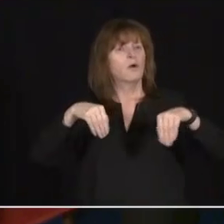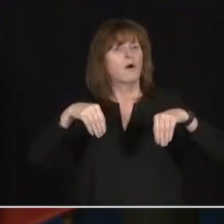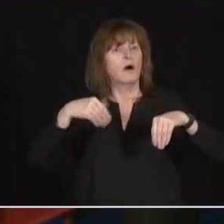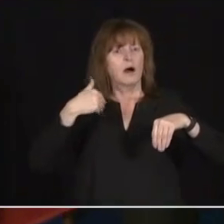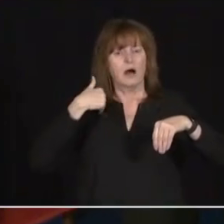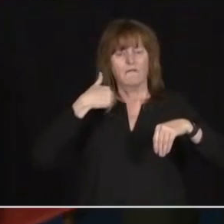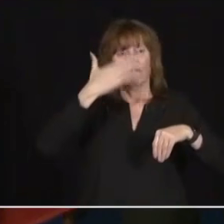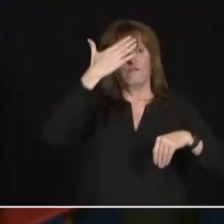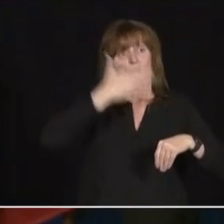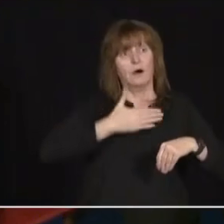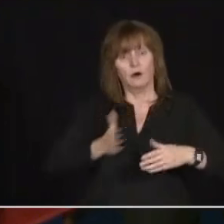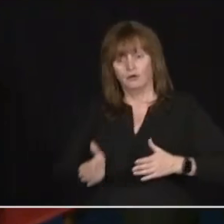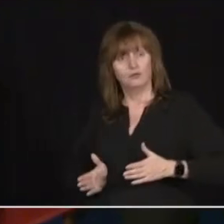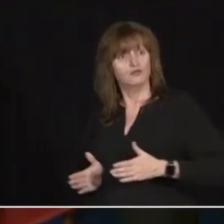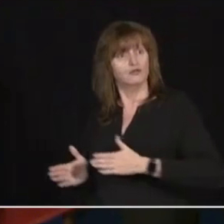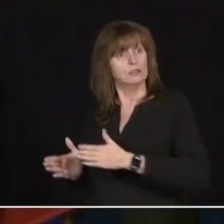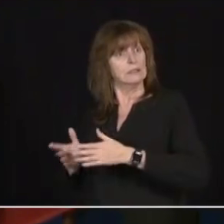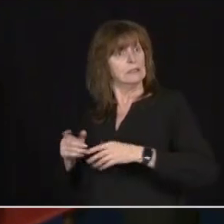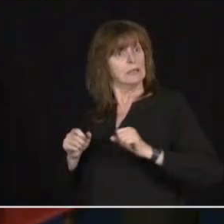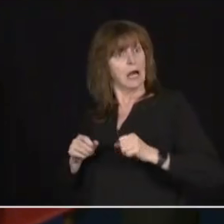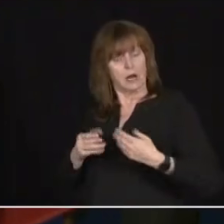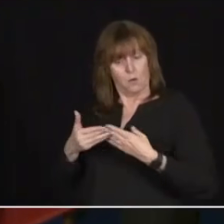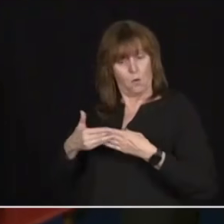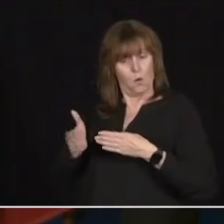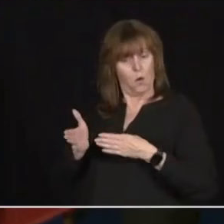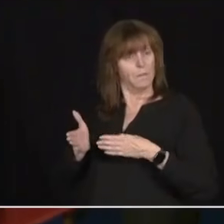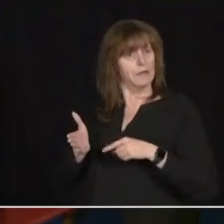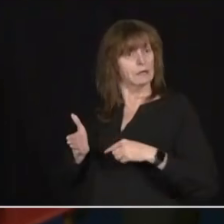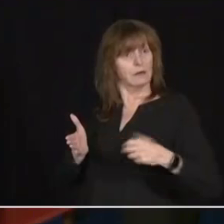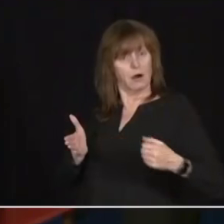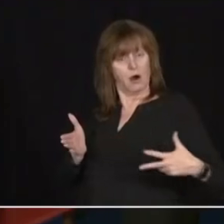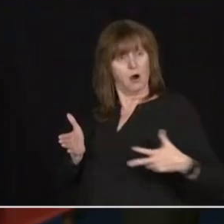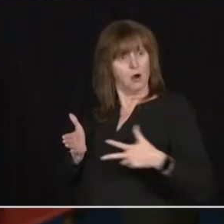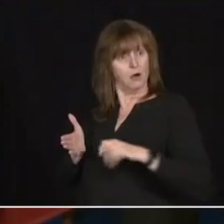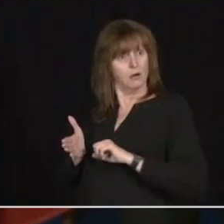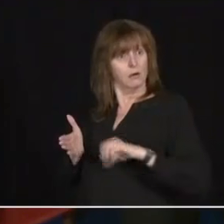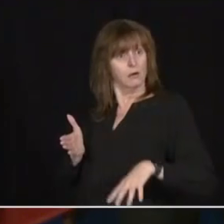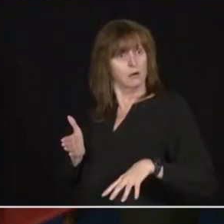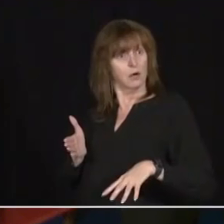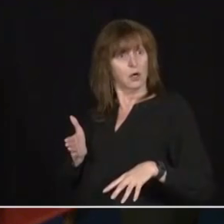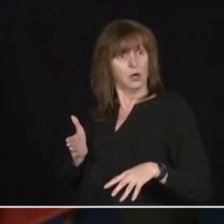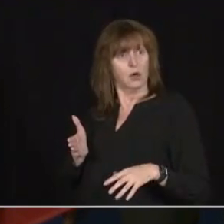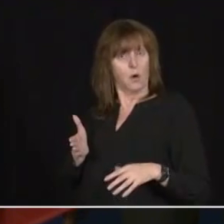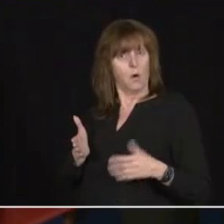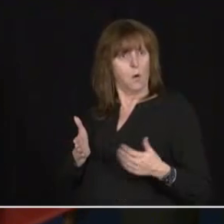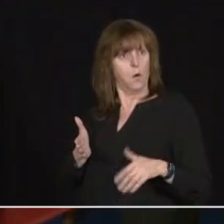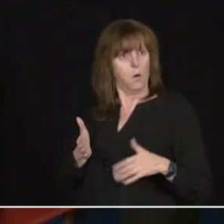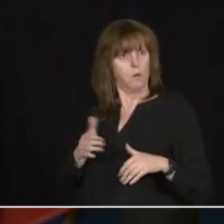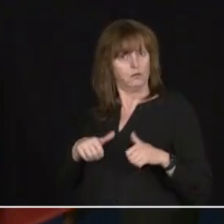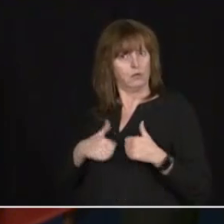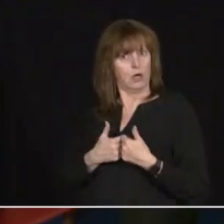entrance can open as of Monday. Yes. It raises some particular challenges for Toronto, though, where